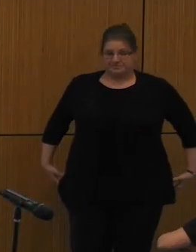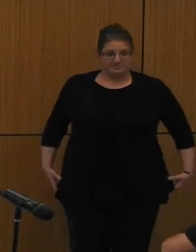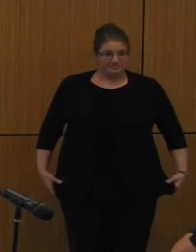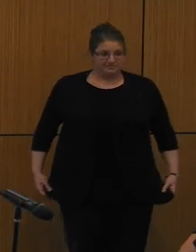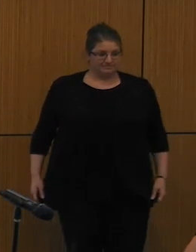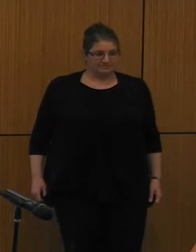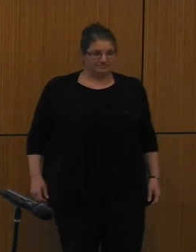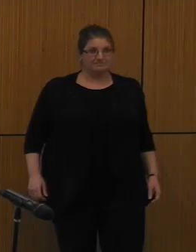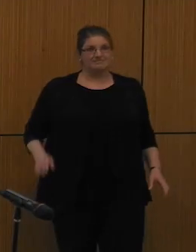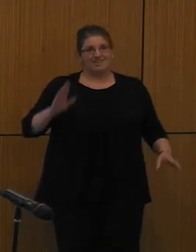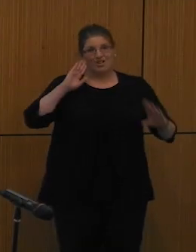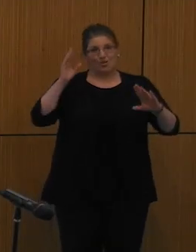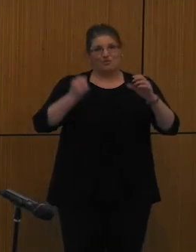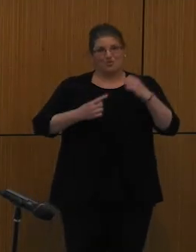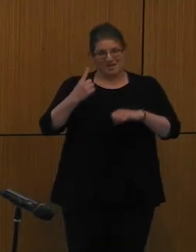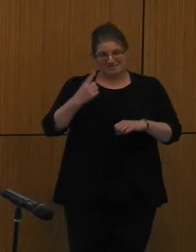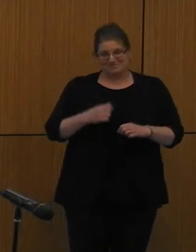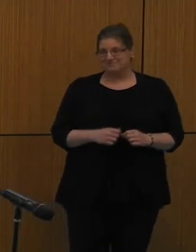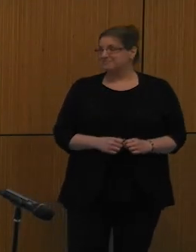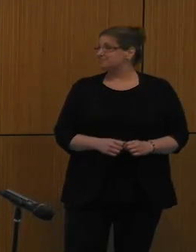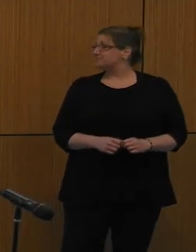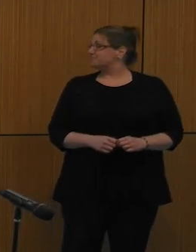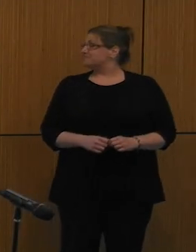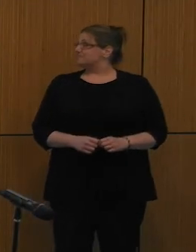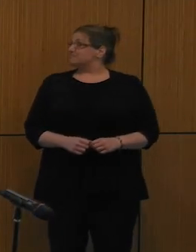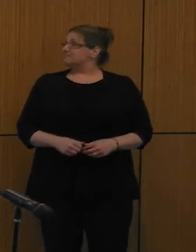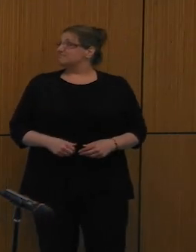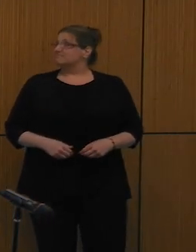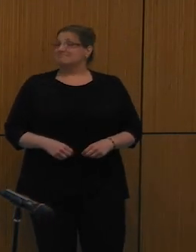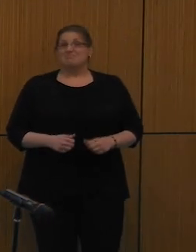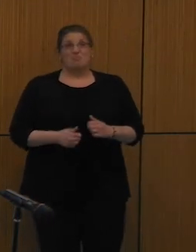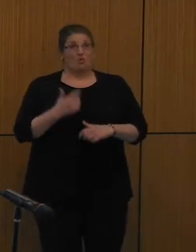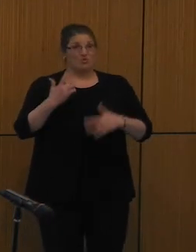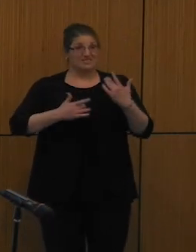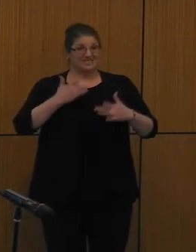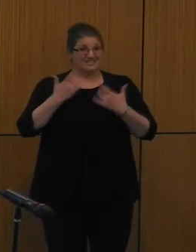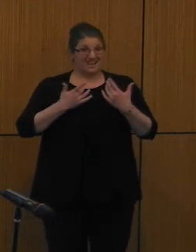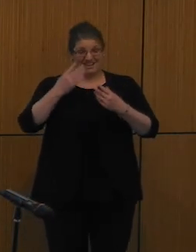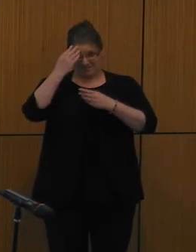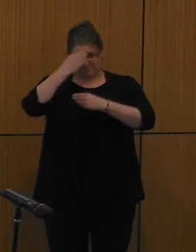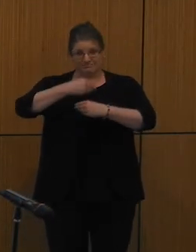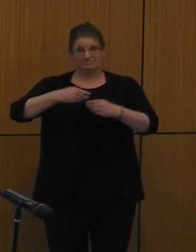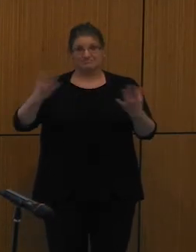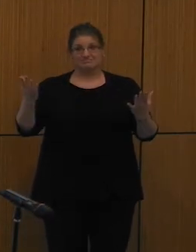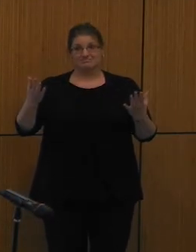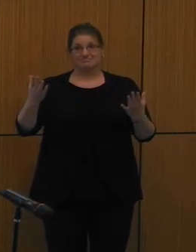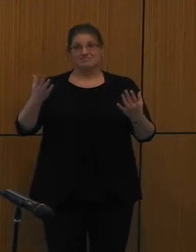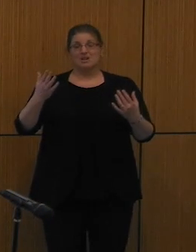Hello, everybody. I'm most excited to share what I know about the vagus nerve with you all,